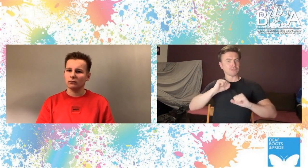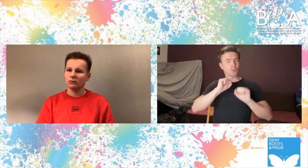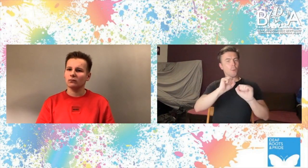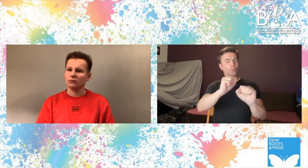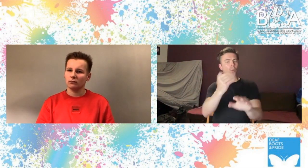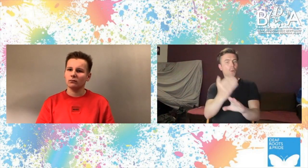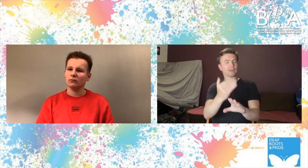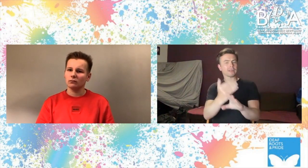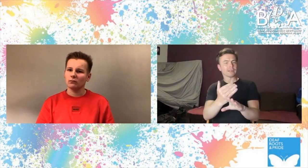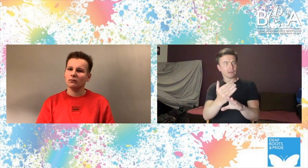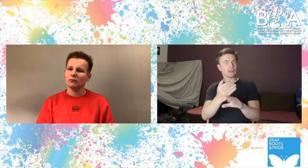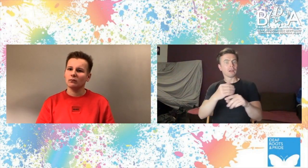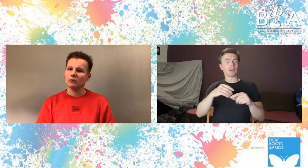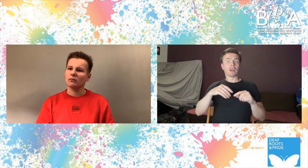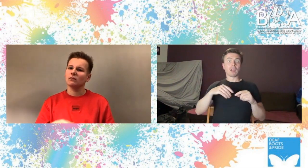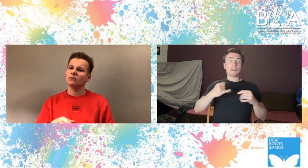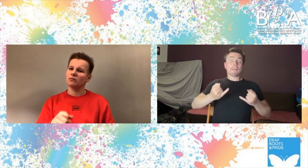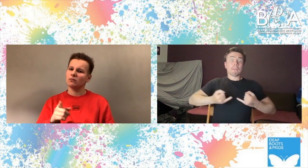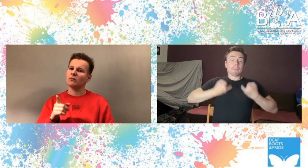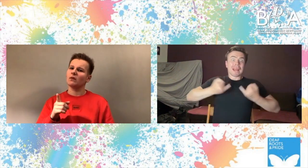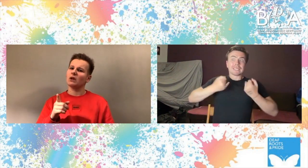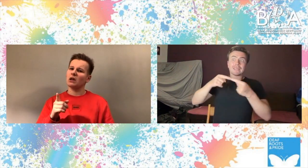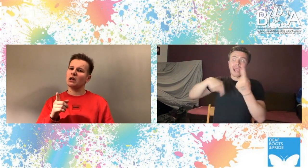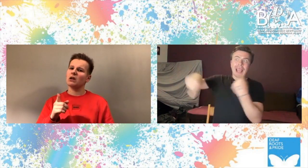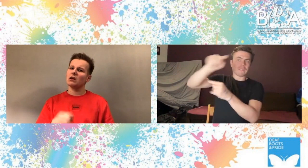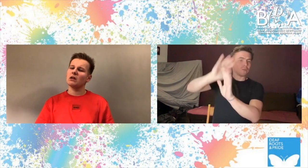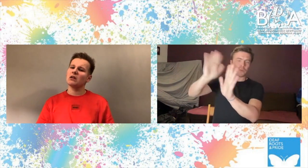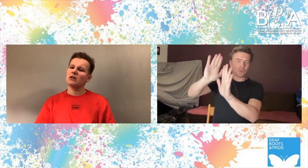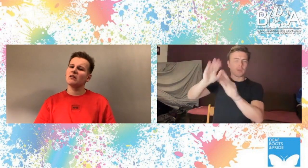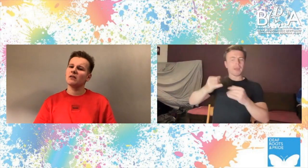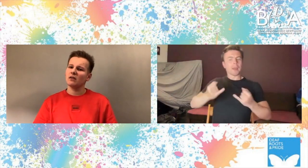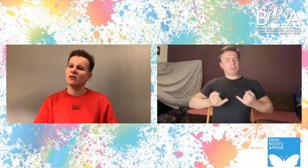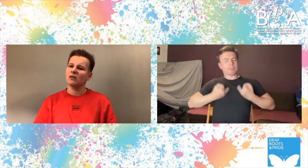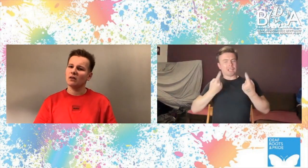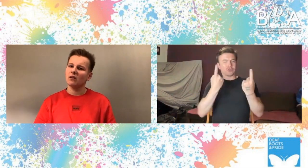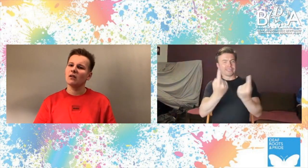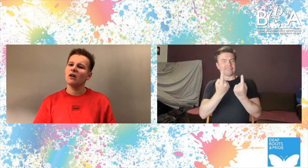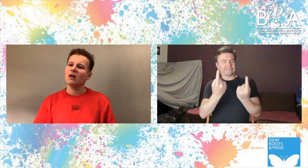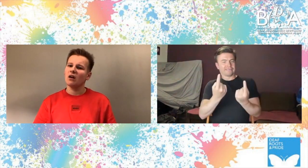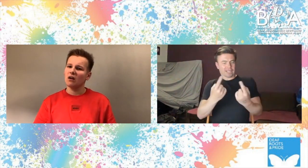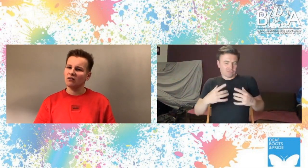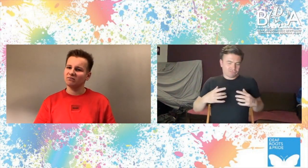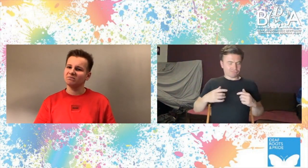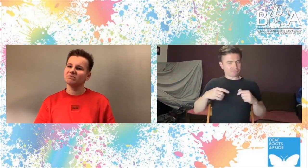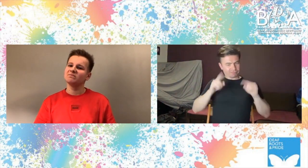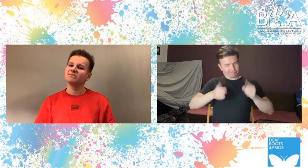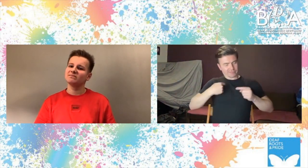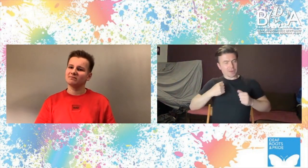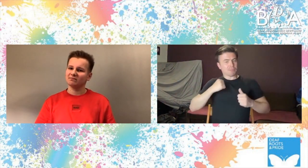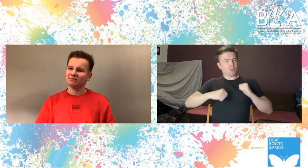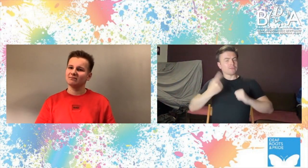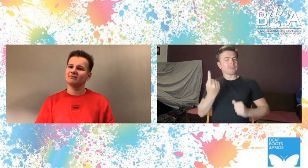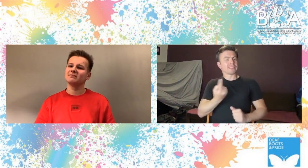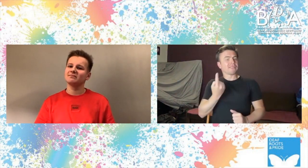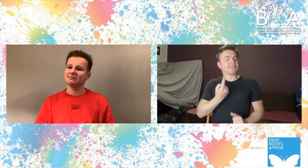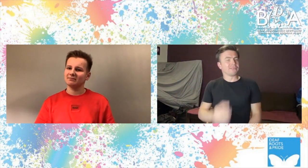You can’t please everyone. You have to please yourself and be proud of what you do.